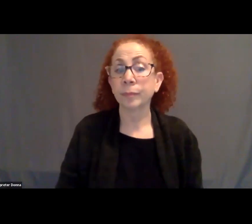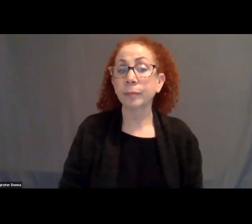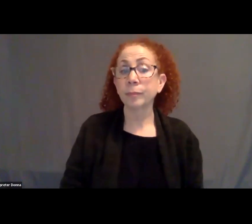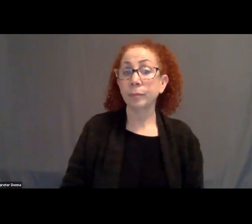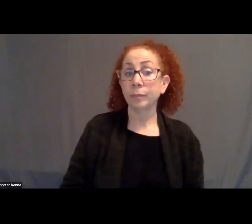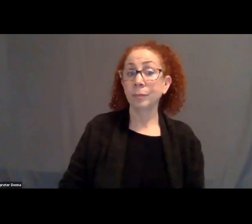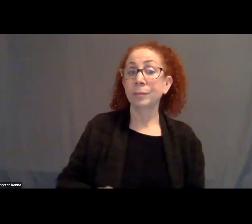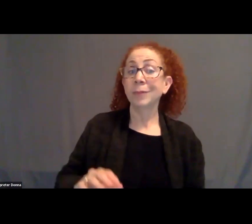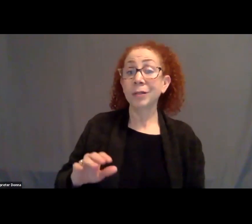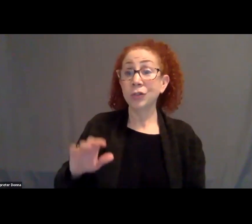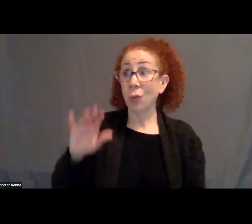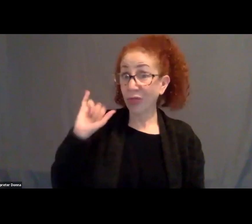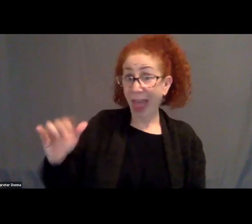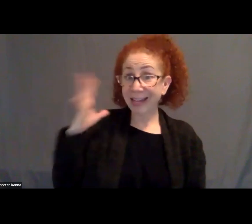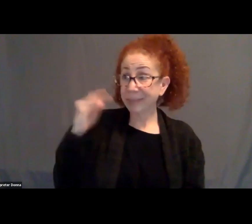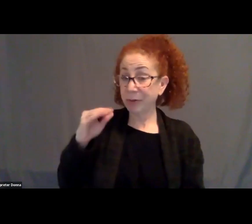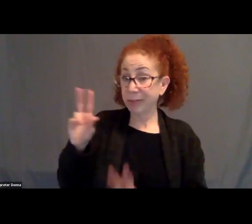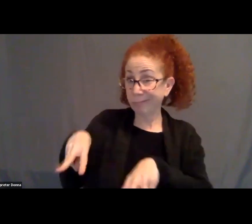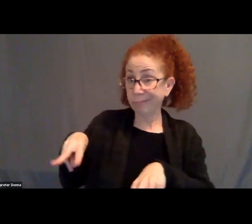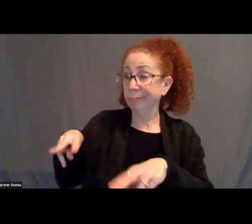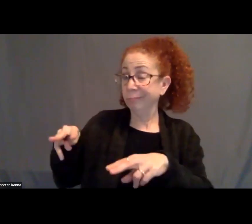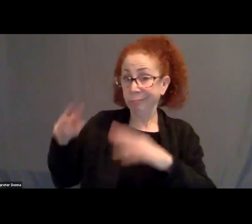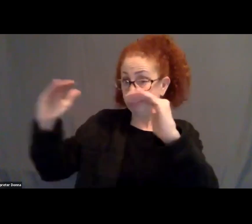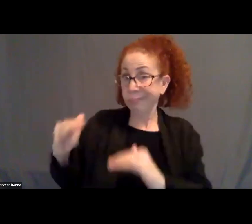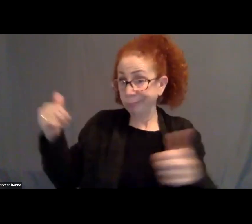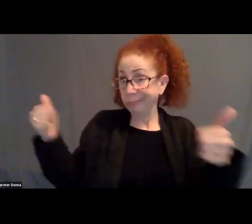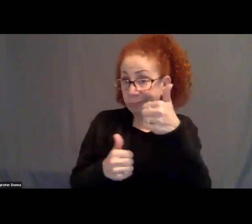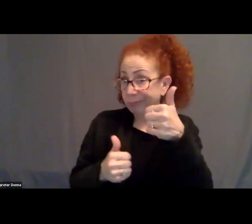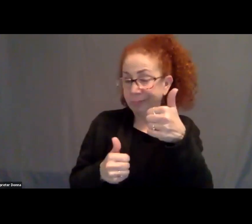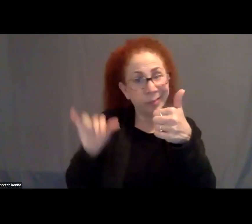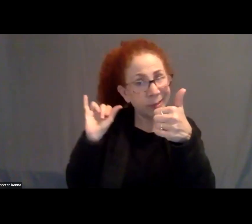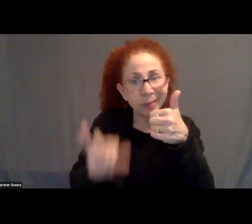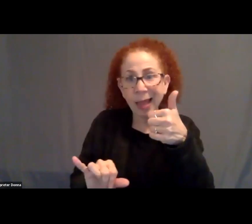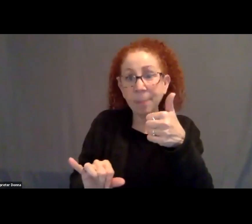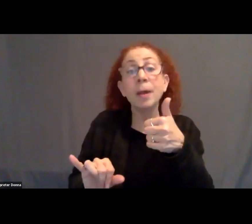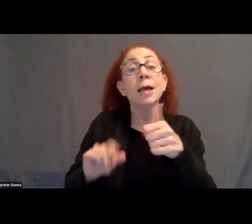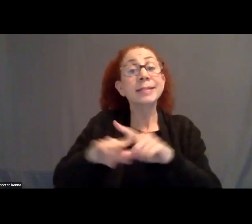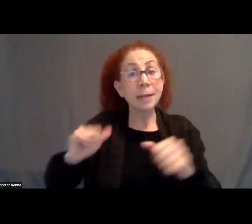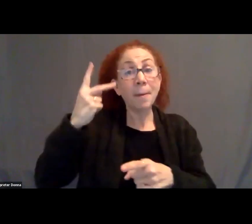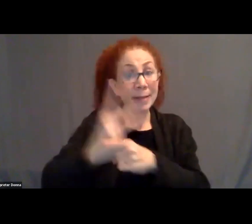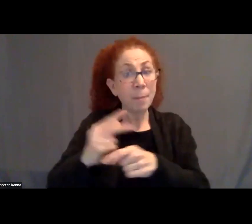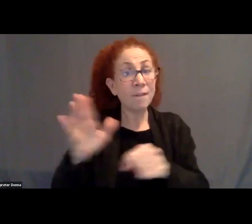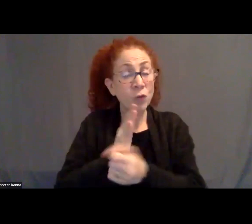of subordination and kept the full rights of adult citizenship out of the reach of those